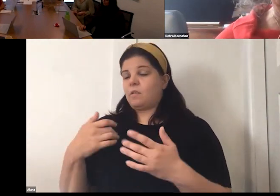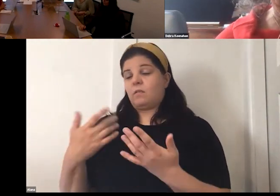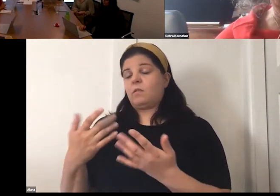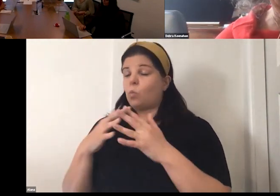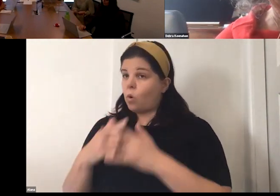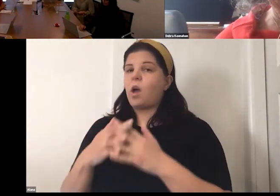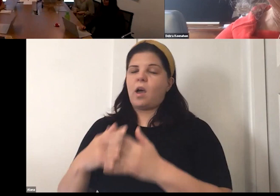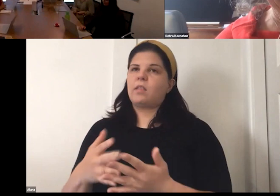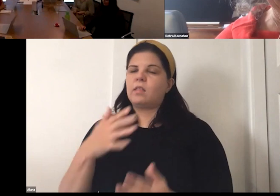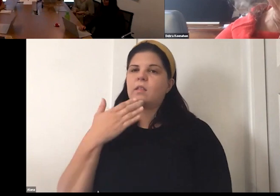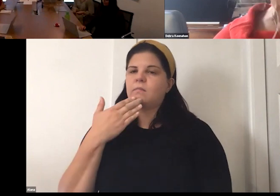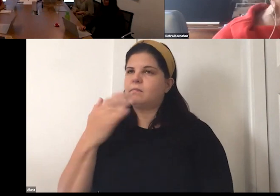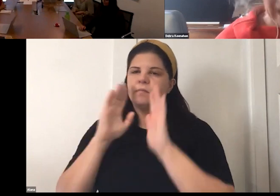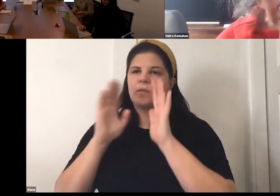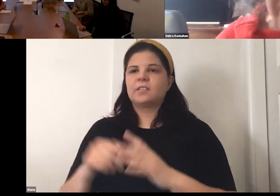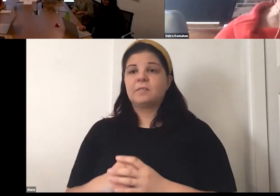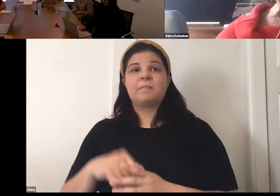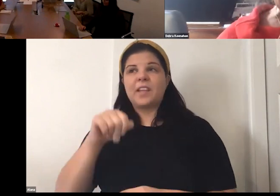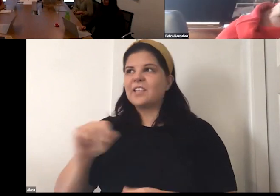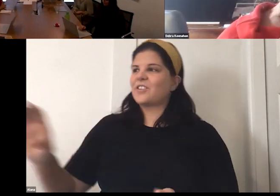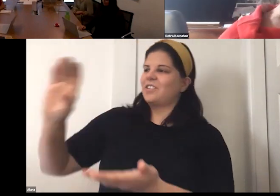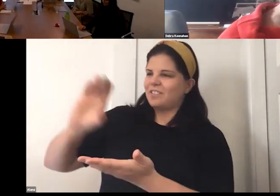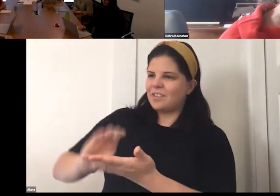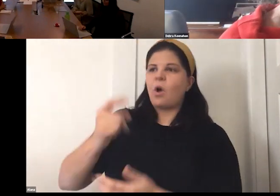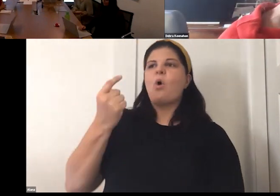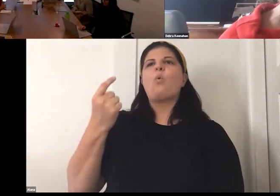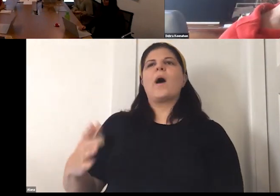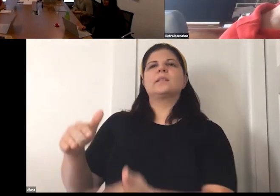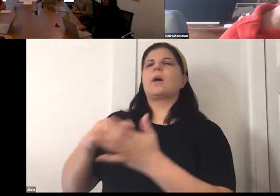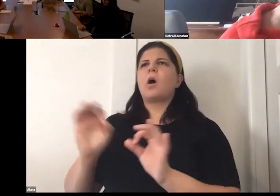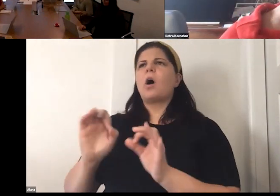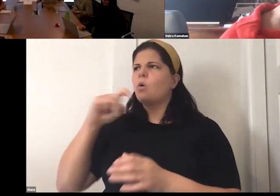Sandy: It's the gift that keeps on giving. Yes, yes, yes.